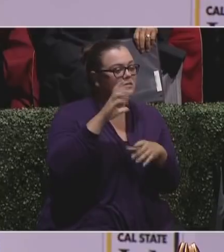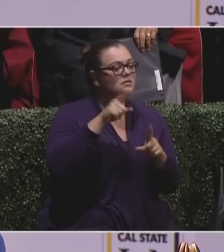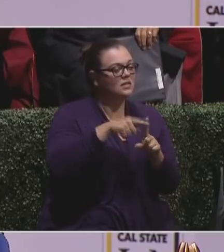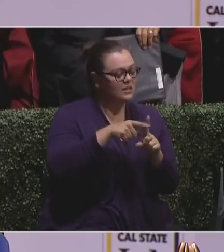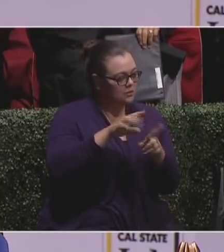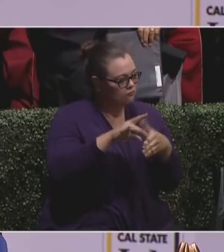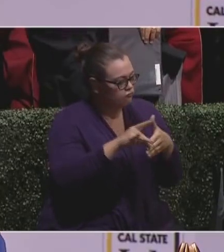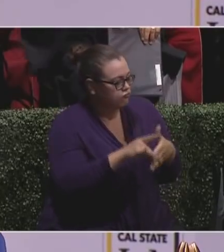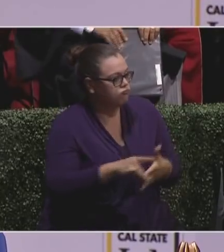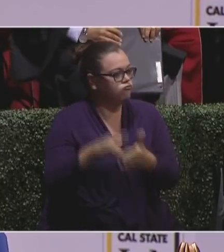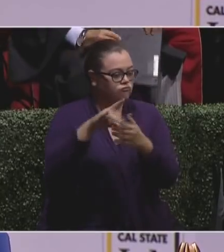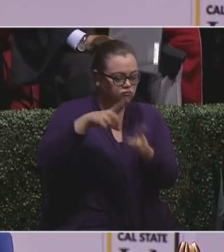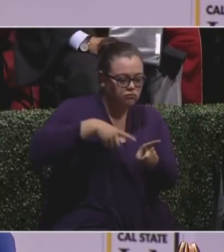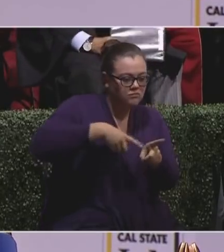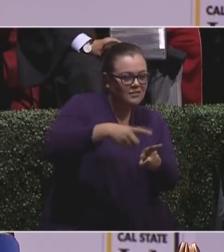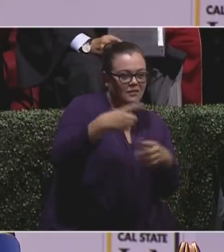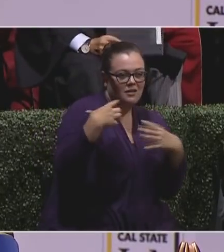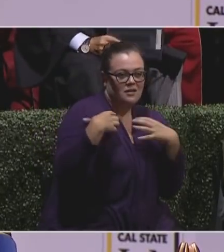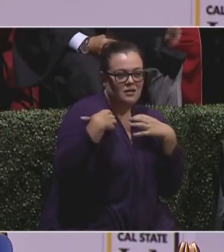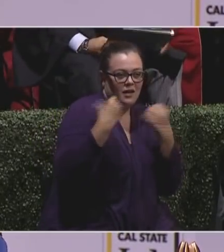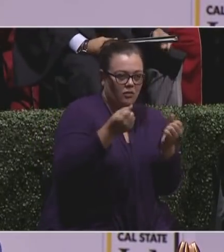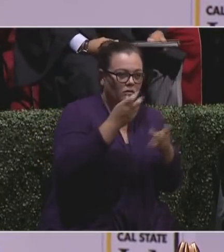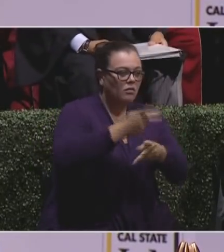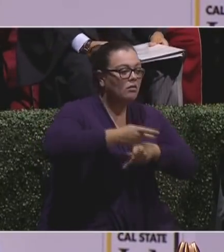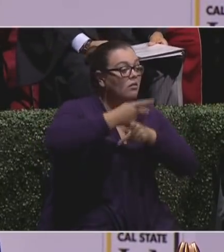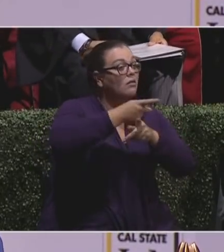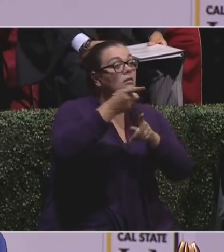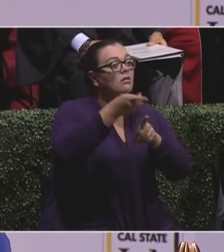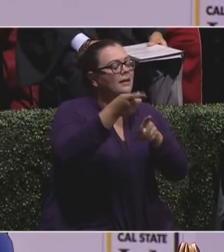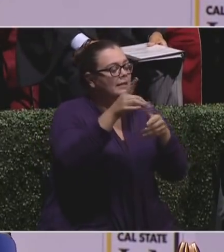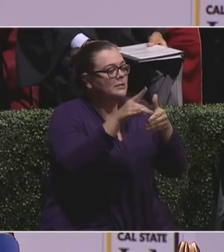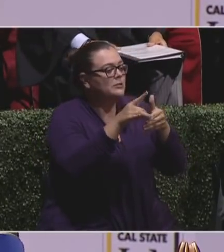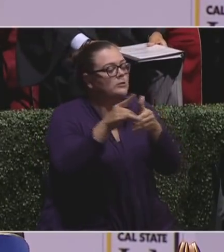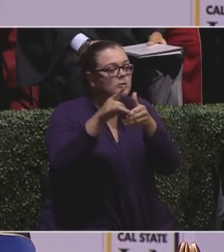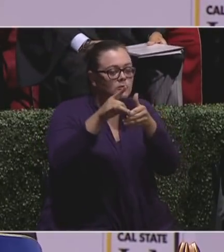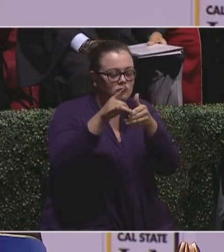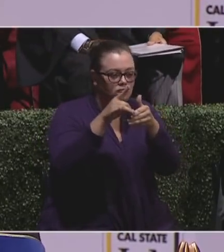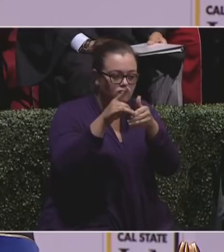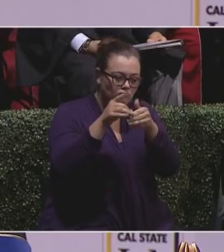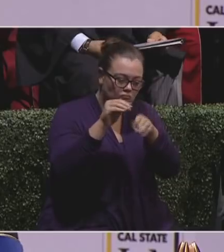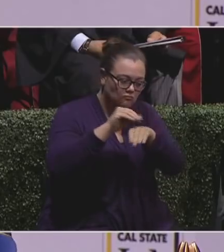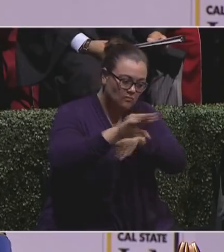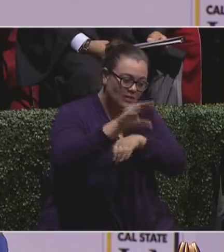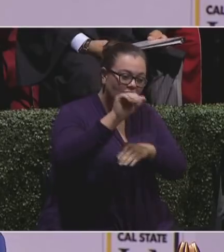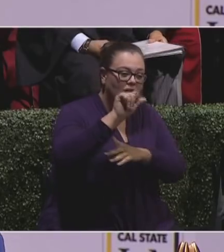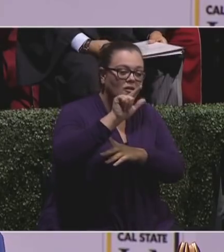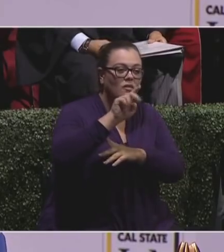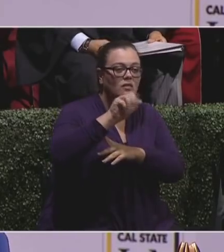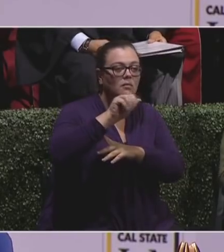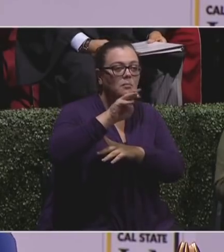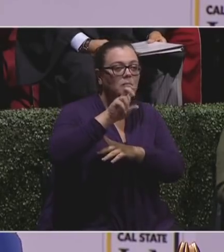CASTULO DE LA ROCHA. DE LA ROCHA IS THE CHIEF EXECUTIVE OFFICER AND PRESIDENT OF ALTAMED HEALTH SERVICE CORPORATION, AND IS A